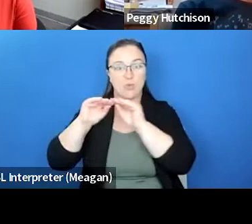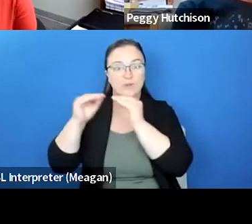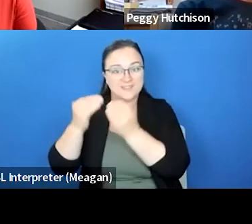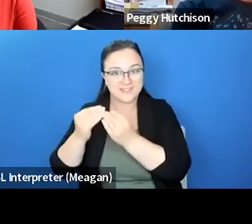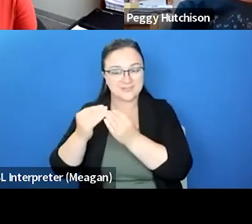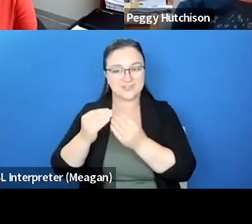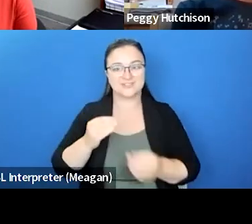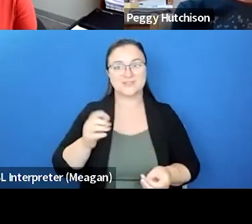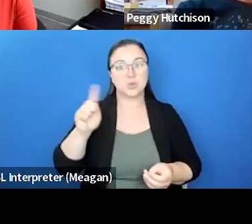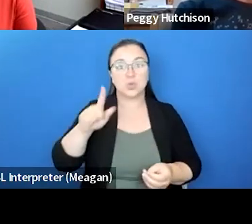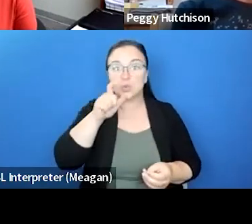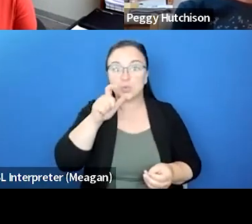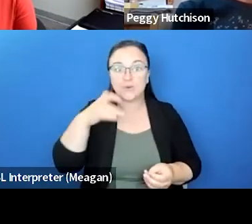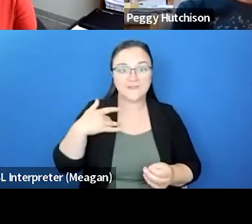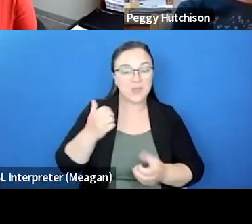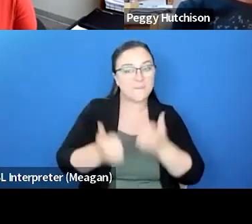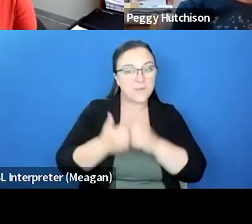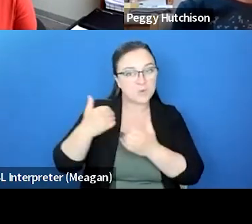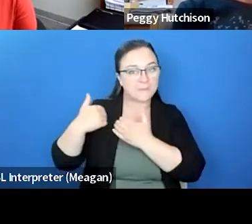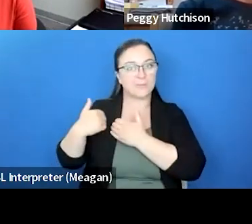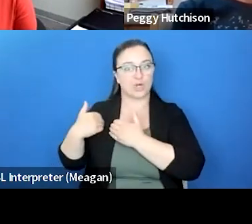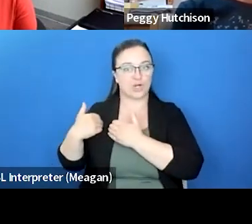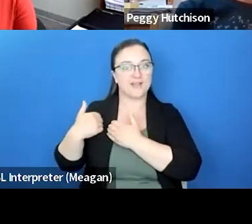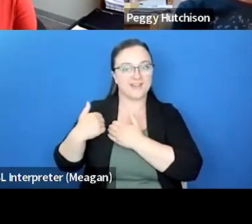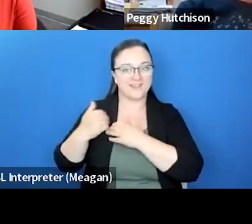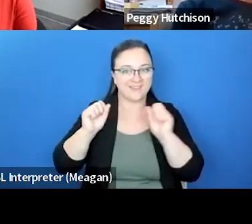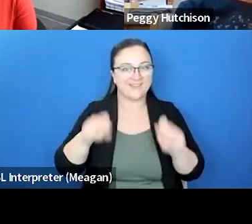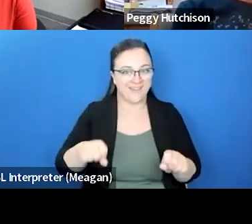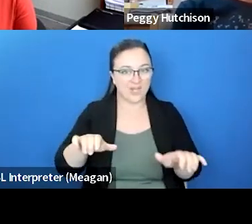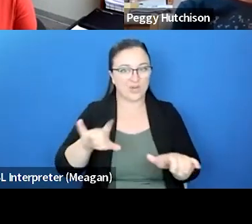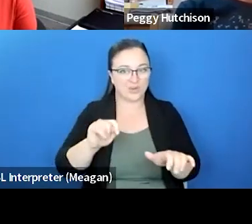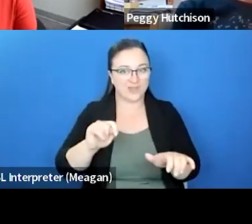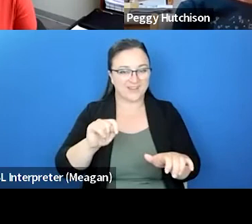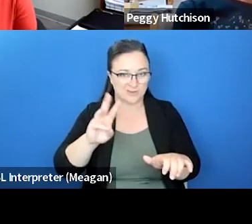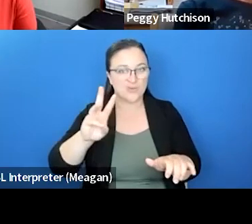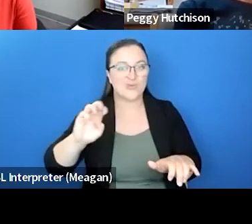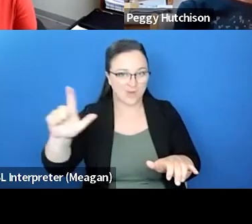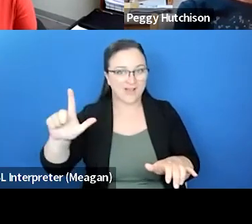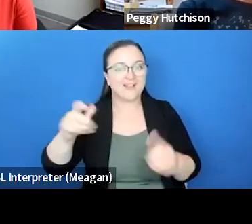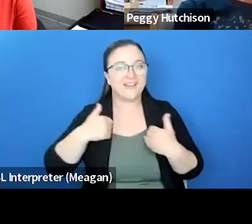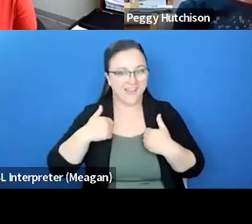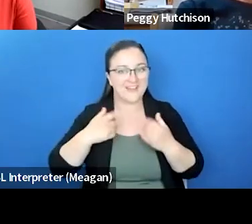those who feel the most burdened can do this and can do it well, and really have a lot of success from it.